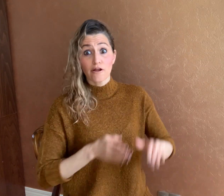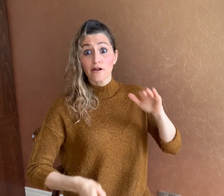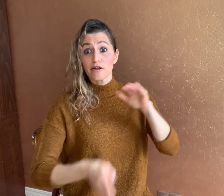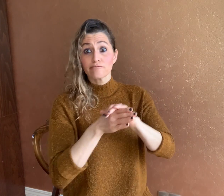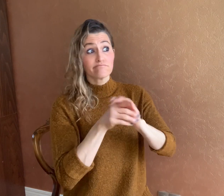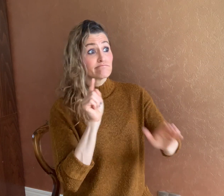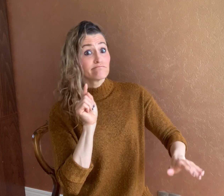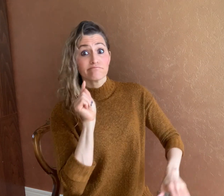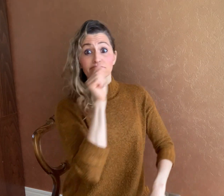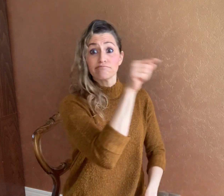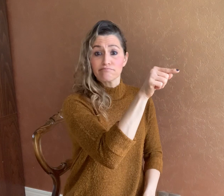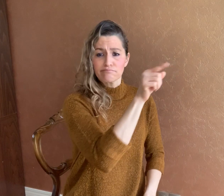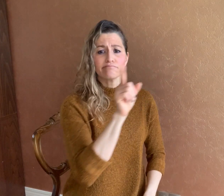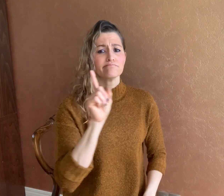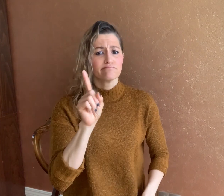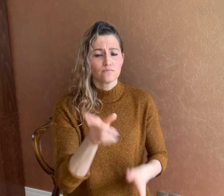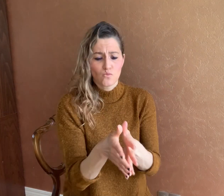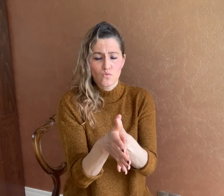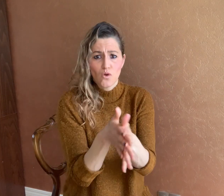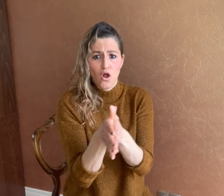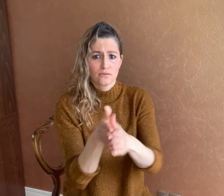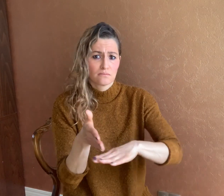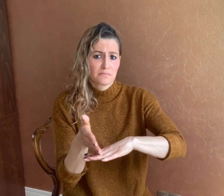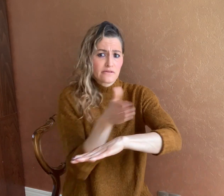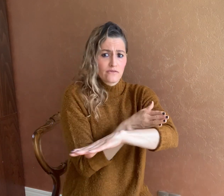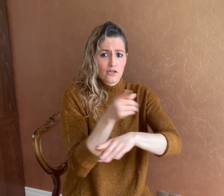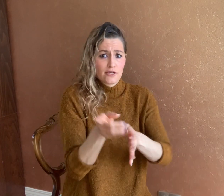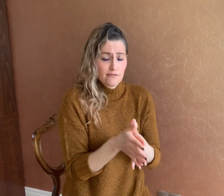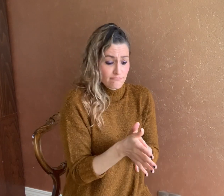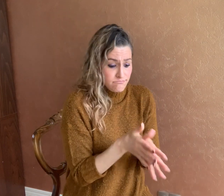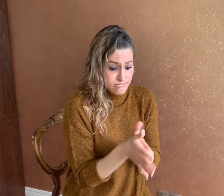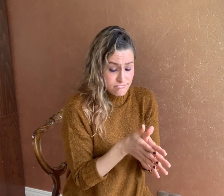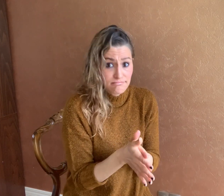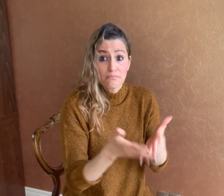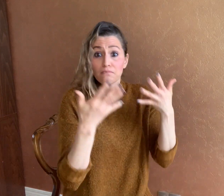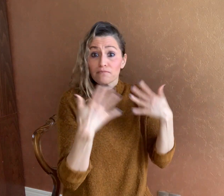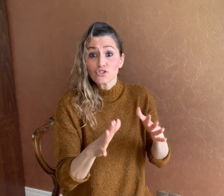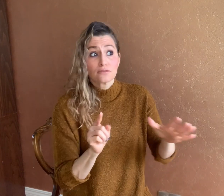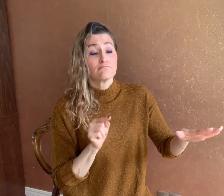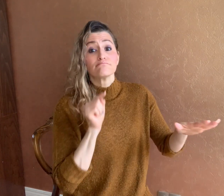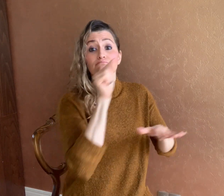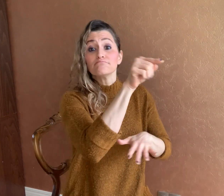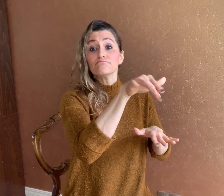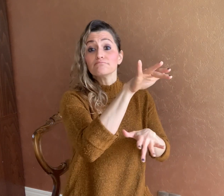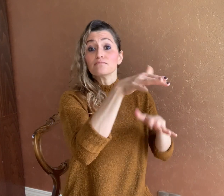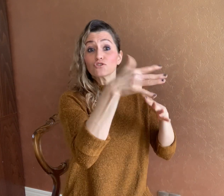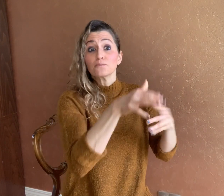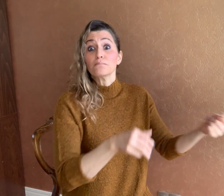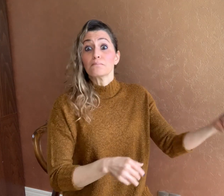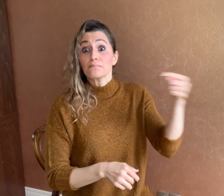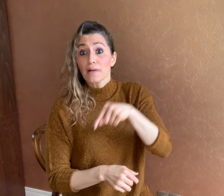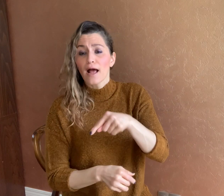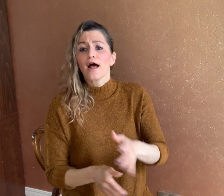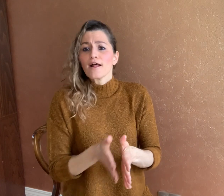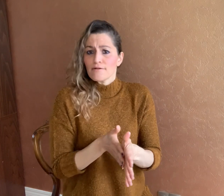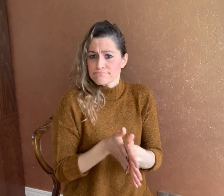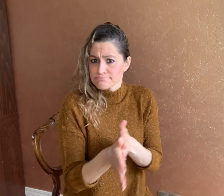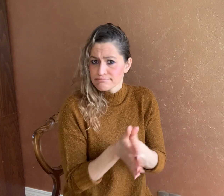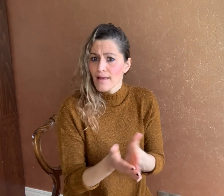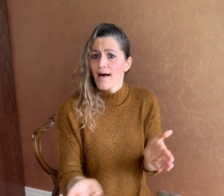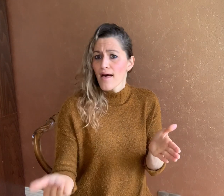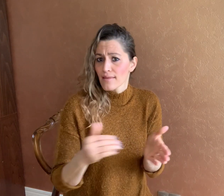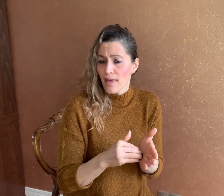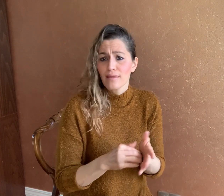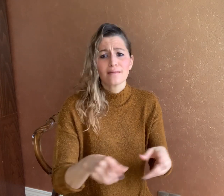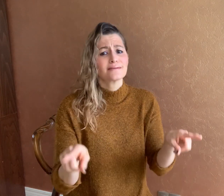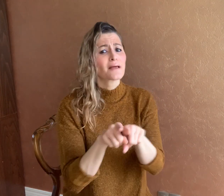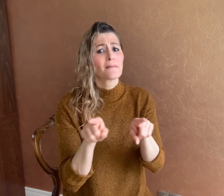wash before you go out and again afterwards.